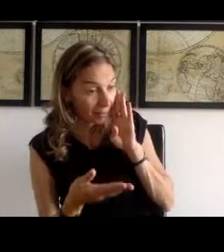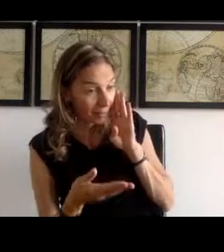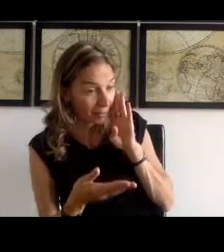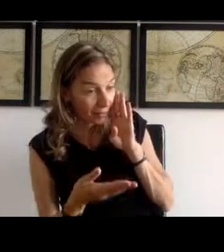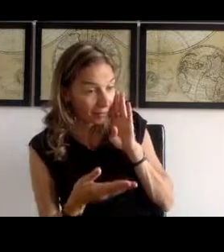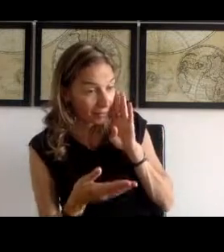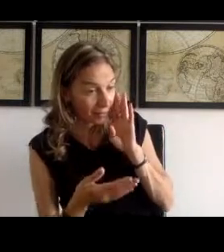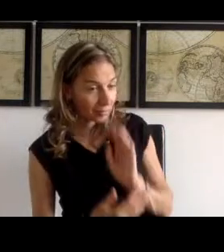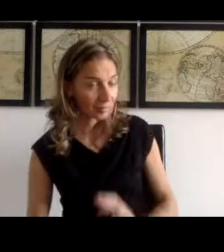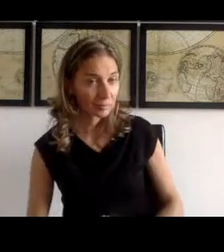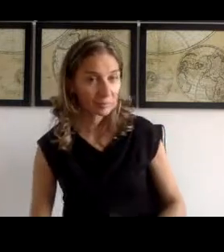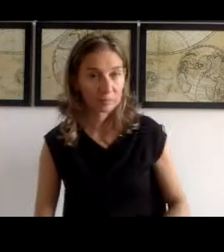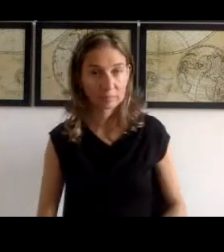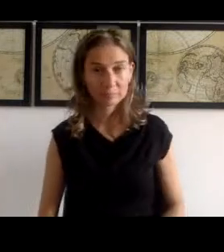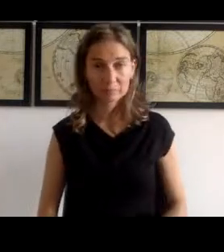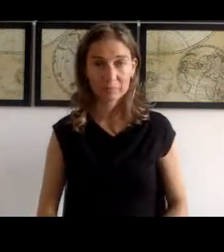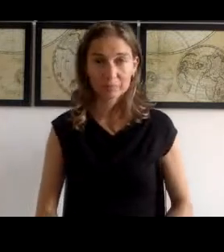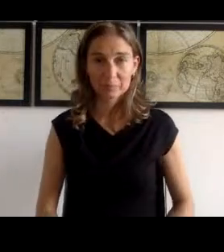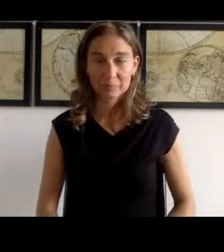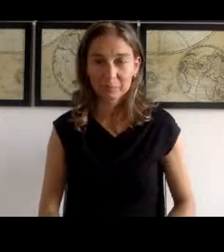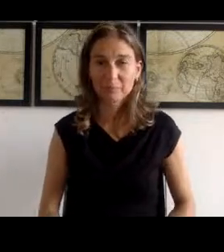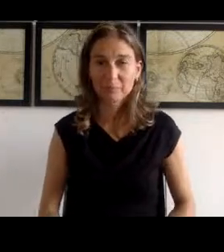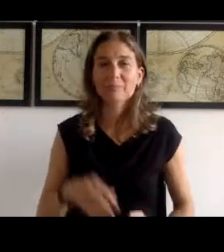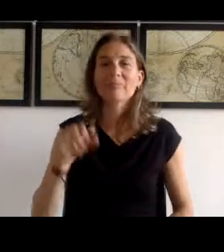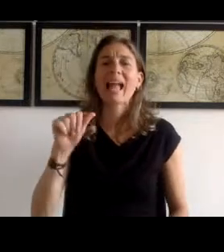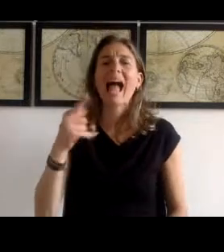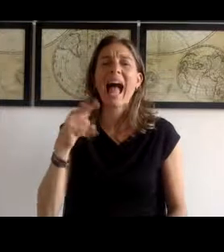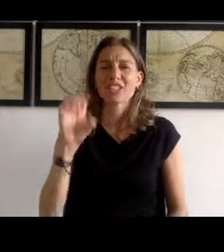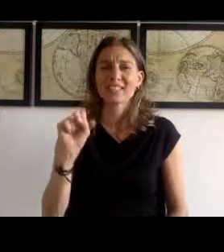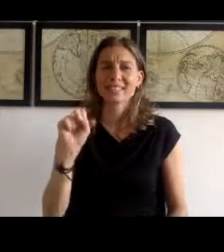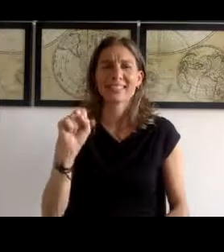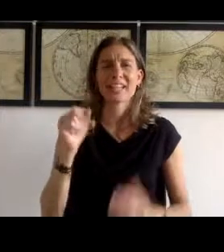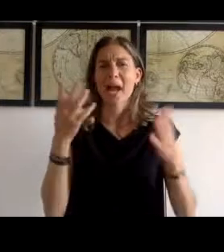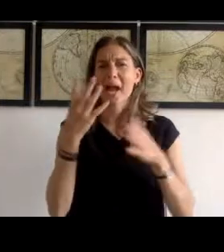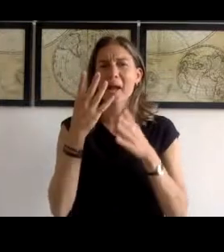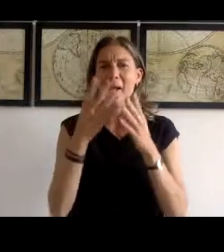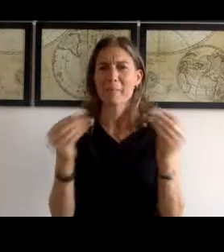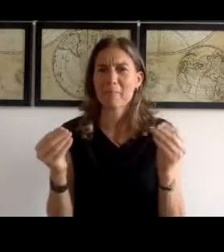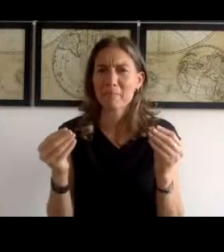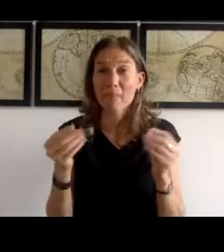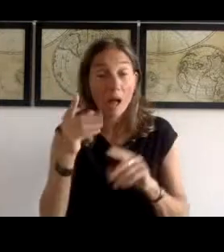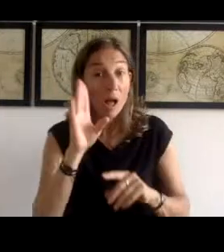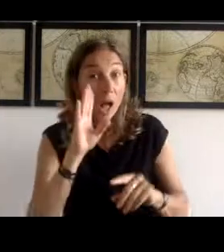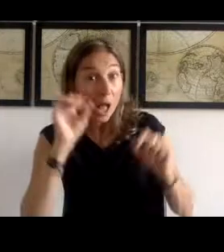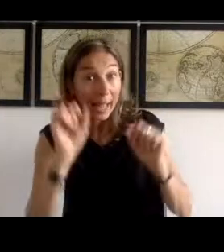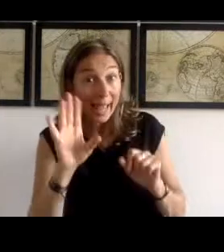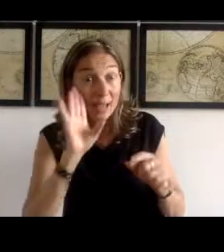If in some cases, for whatever reason it's impossible to go abroad.